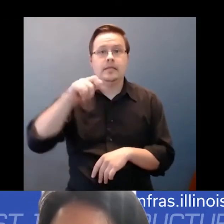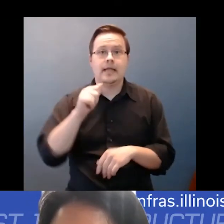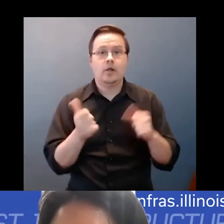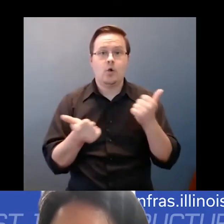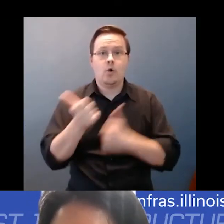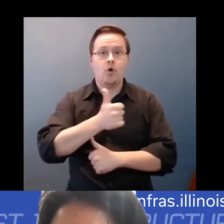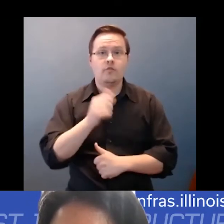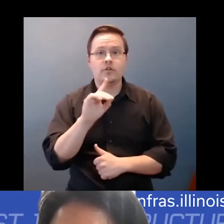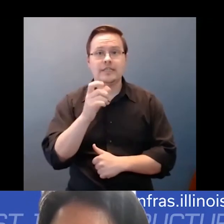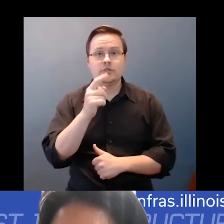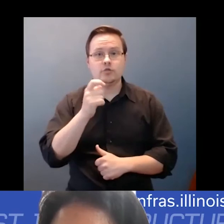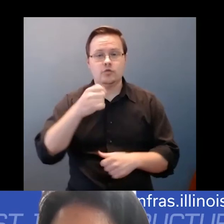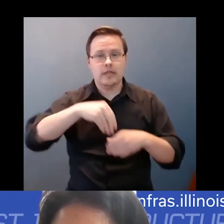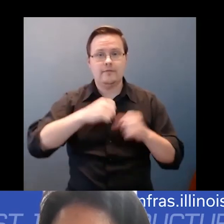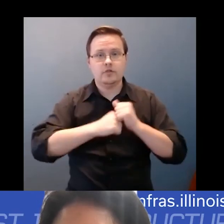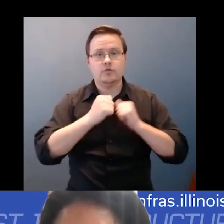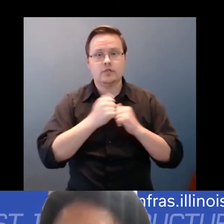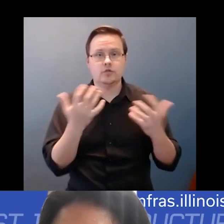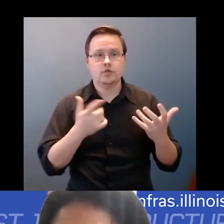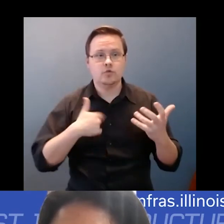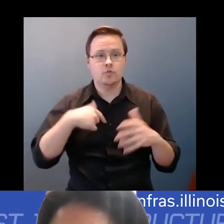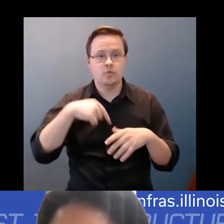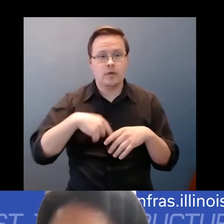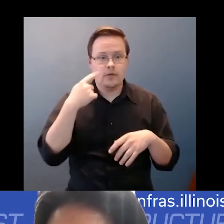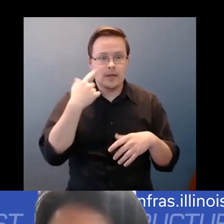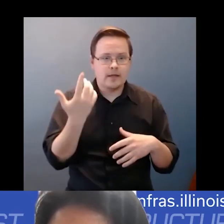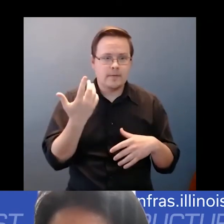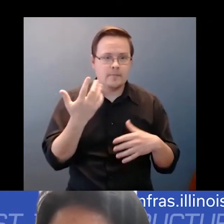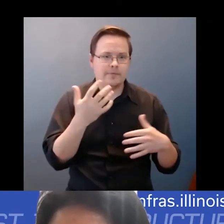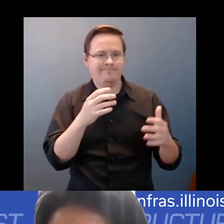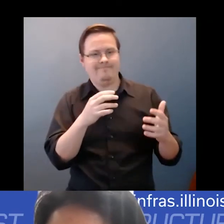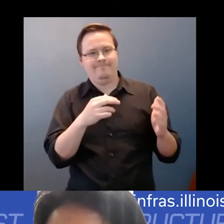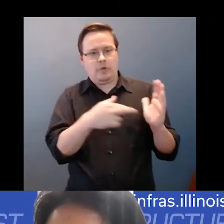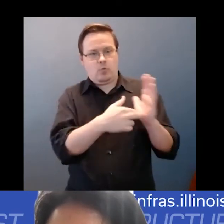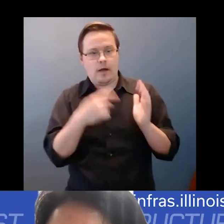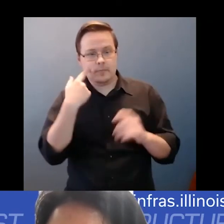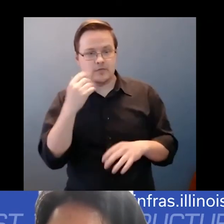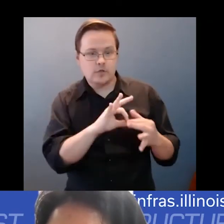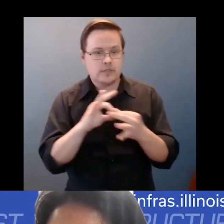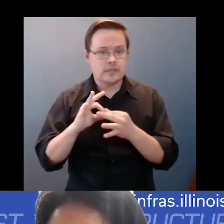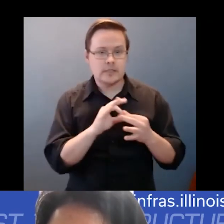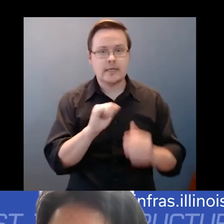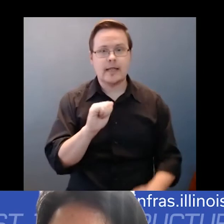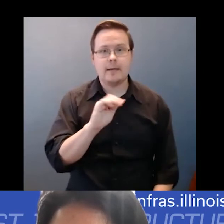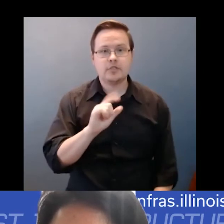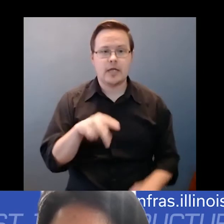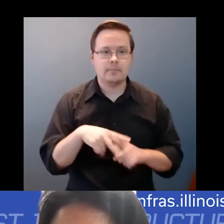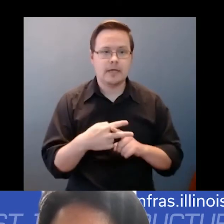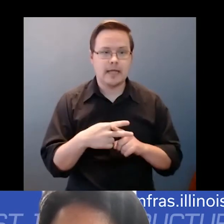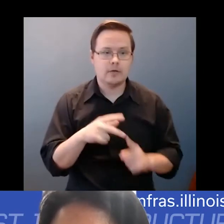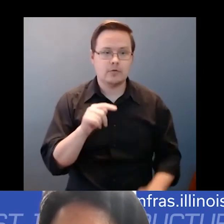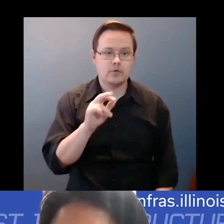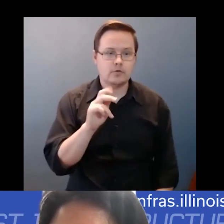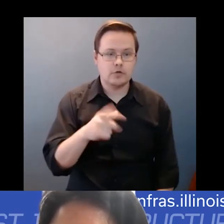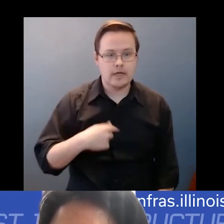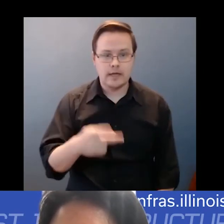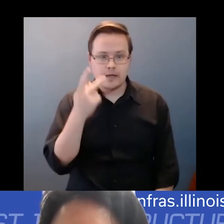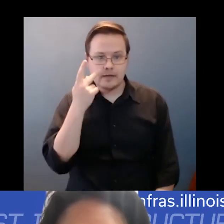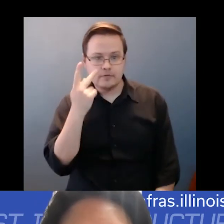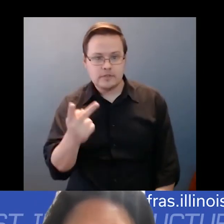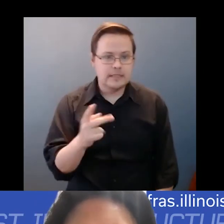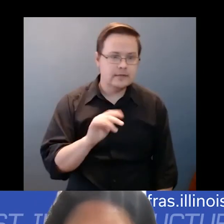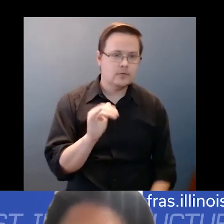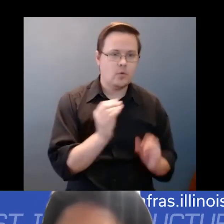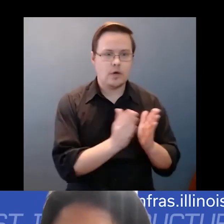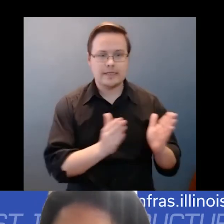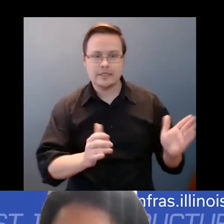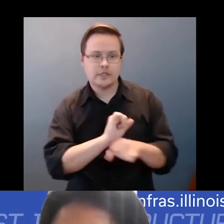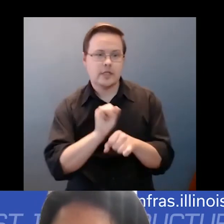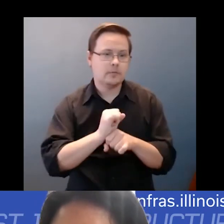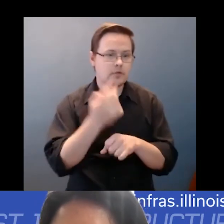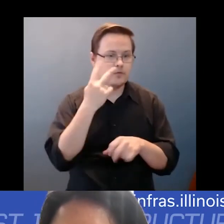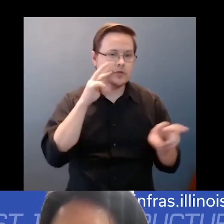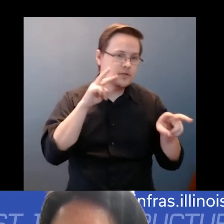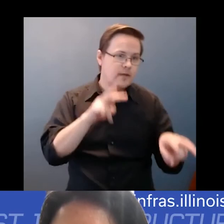What do you think about the possibilities of unionization under the conditions of a job like Amazon Mechanical Turk and related Lee She also says, I've also seen organized labor support surveillance efforts and critically at times with the argument that